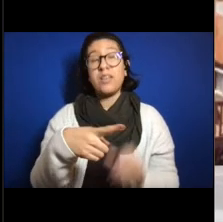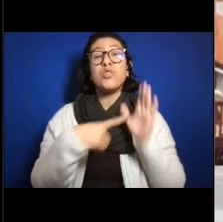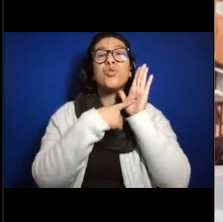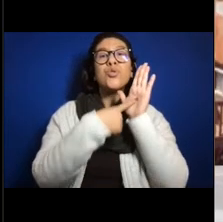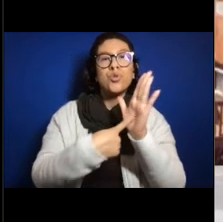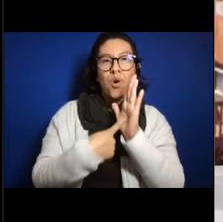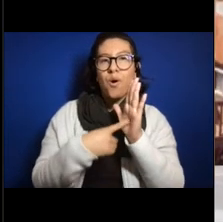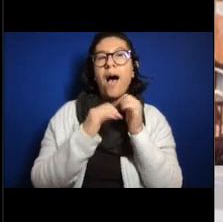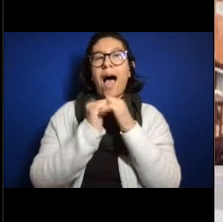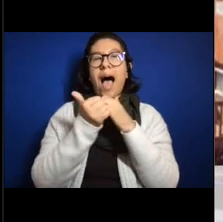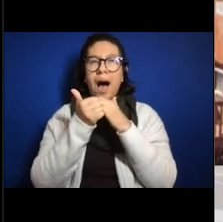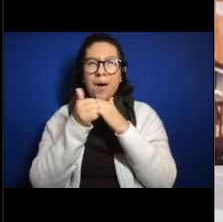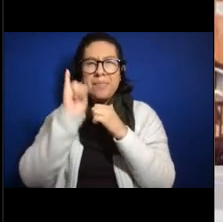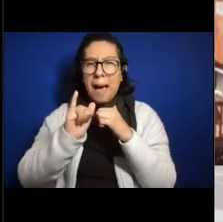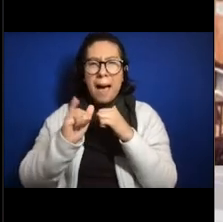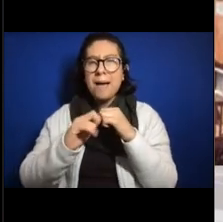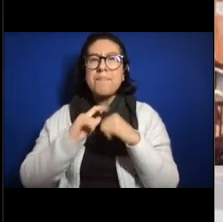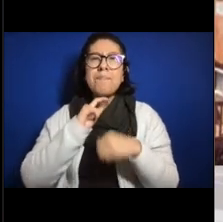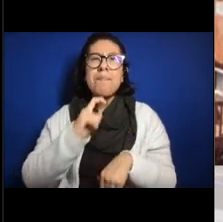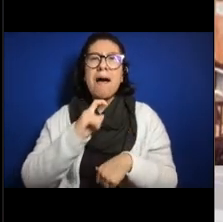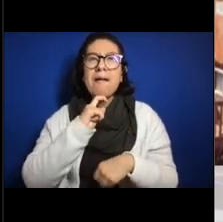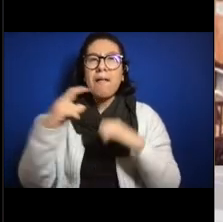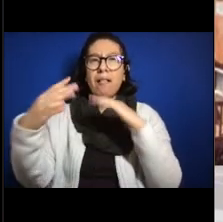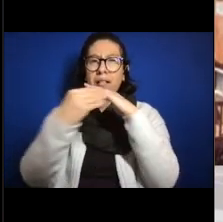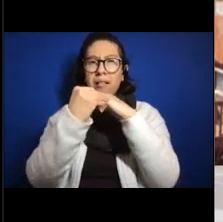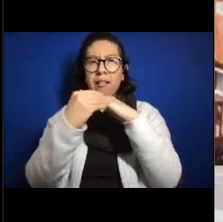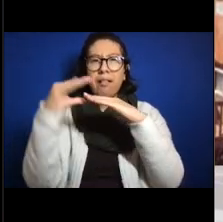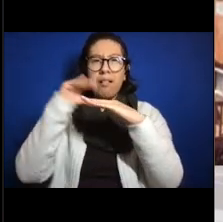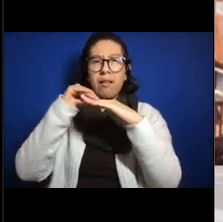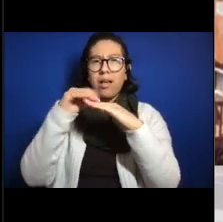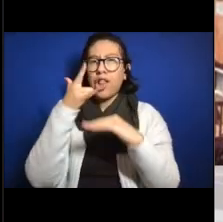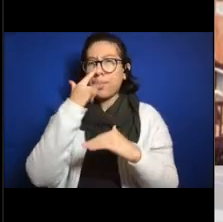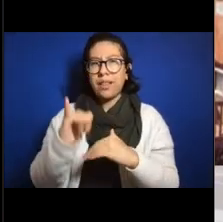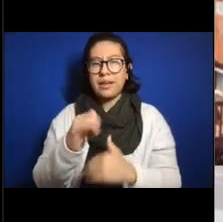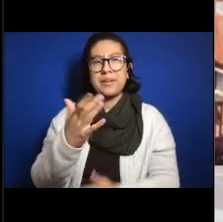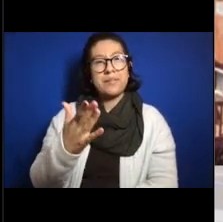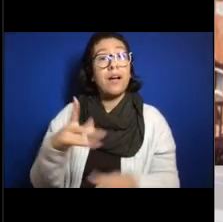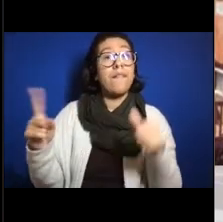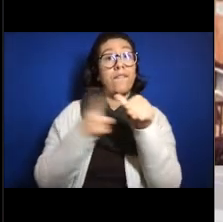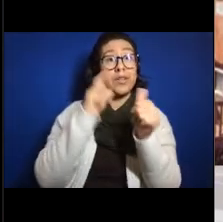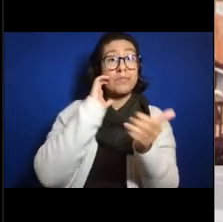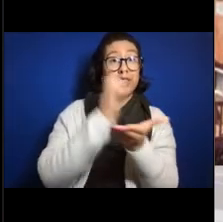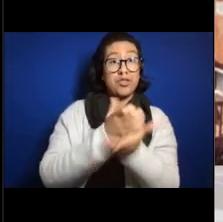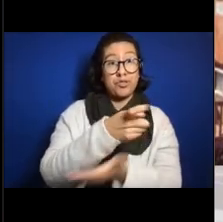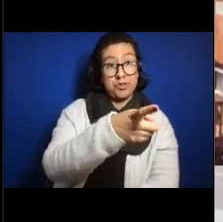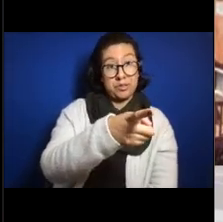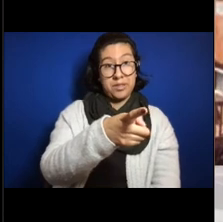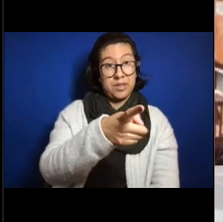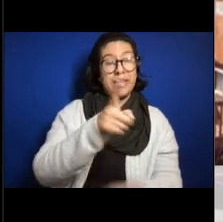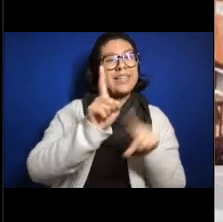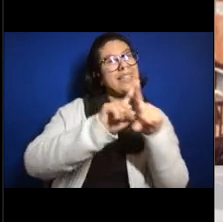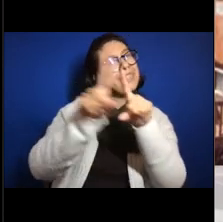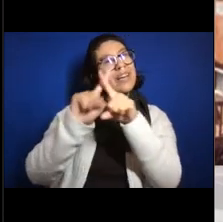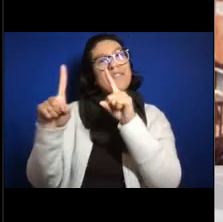metal ties look like in on some pictures. So the first picture is just different styles of metal ties